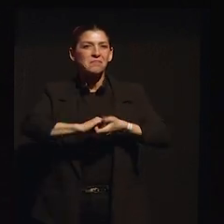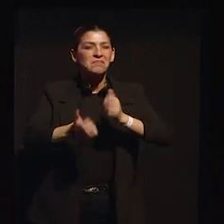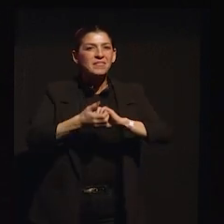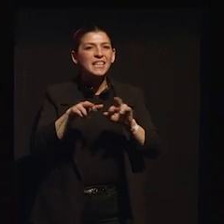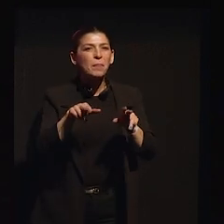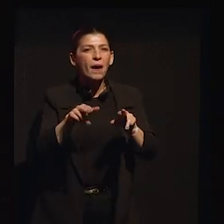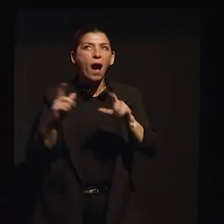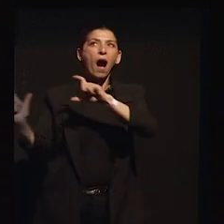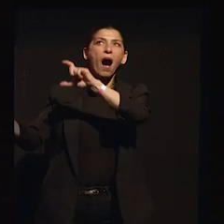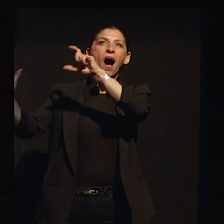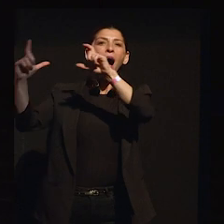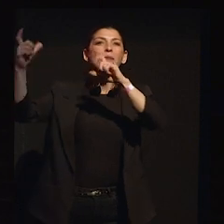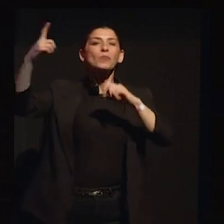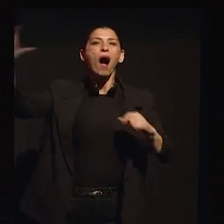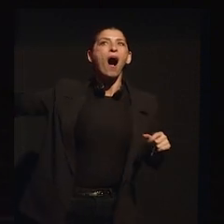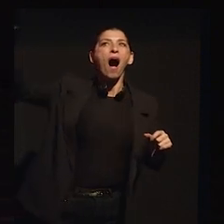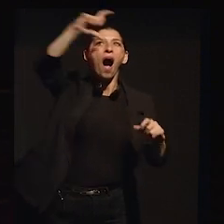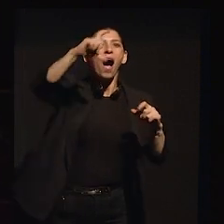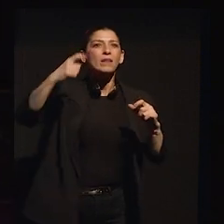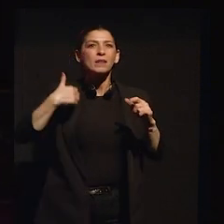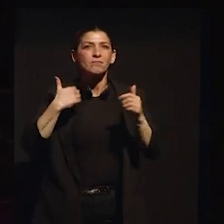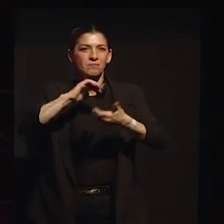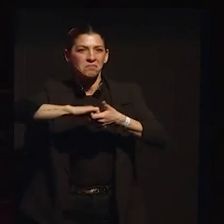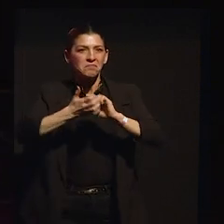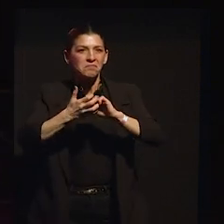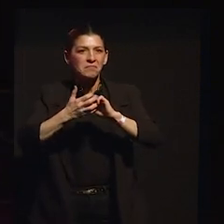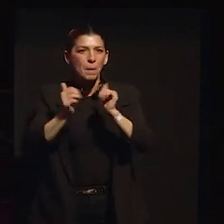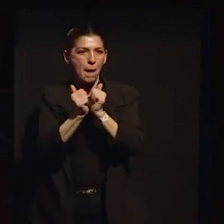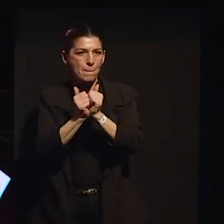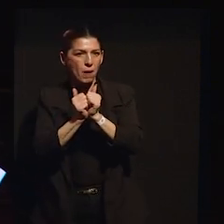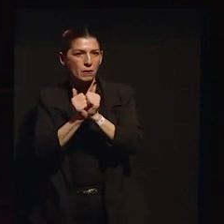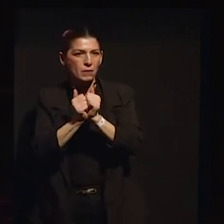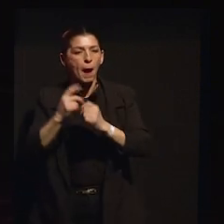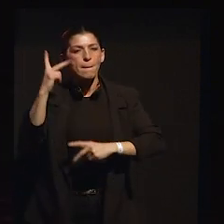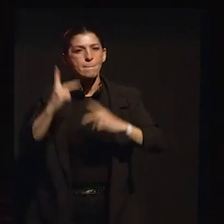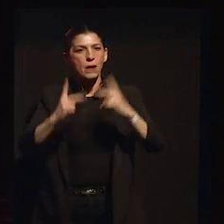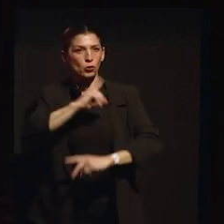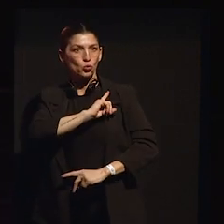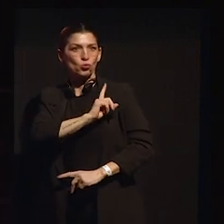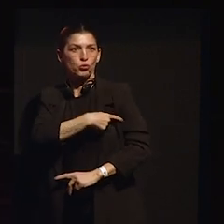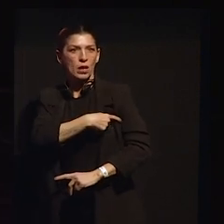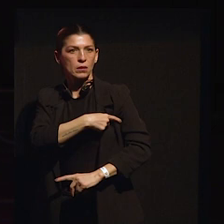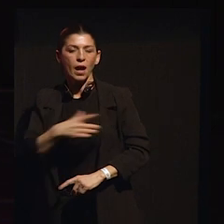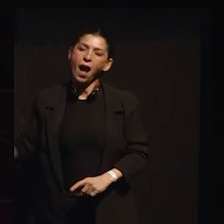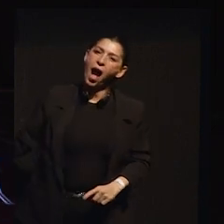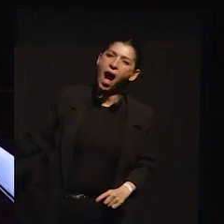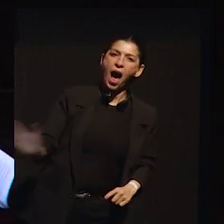“Oh, how come? You, too? Me, too”, etc. So, we put each other in the same circle like the movement of the moon.